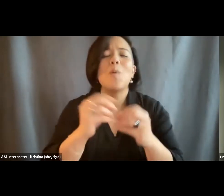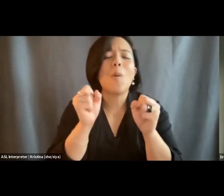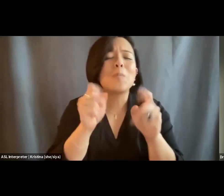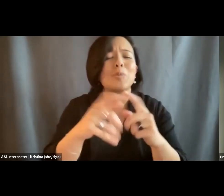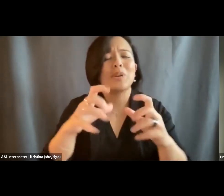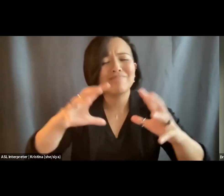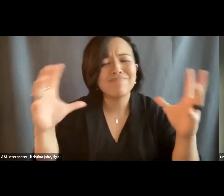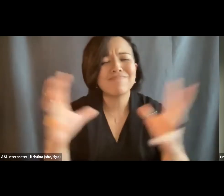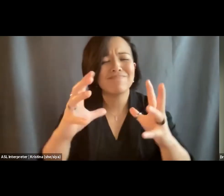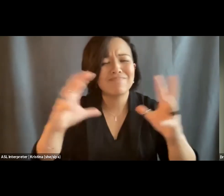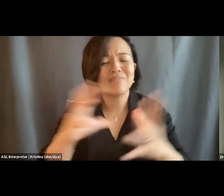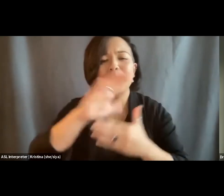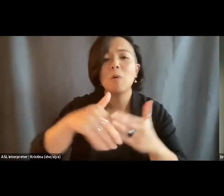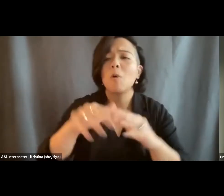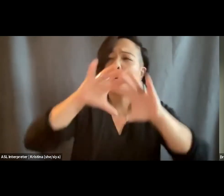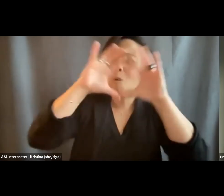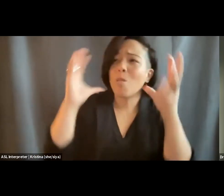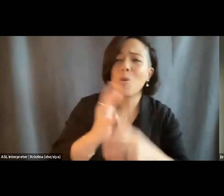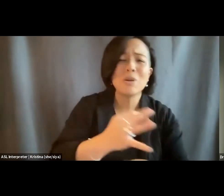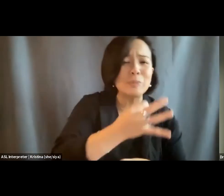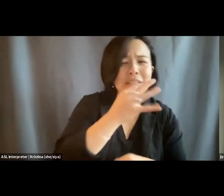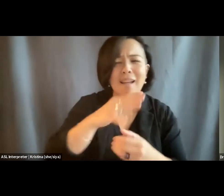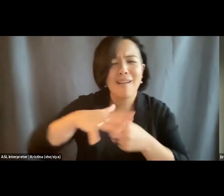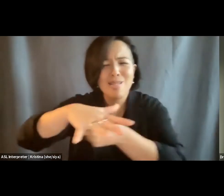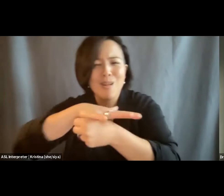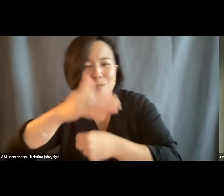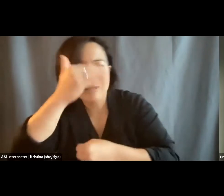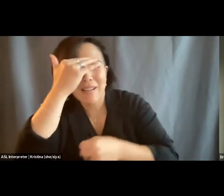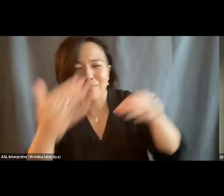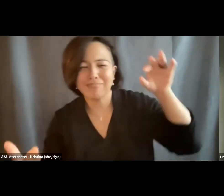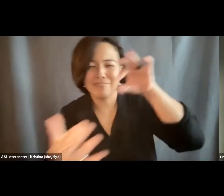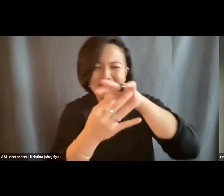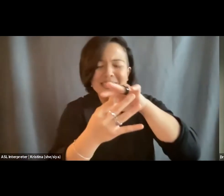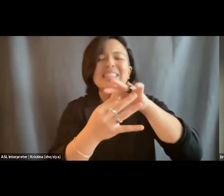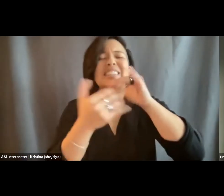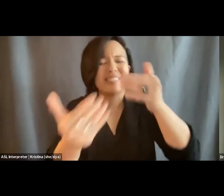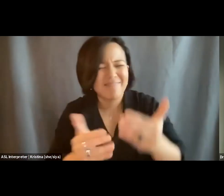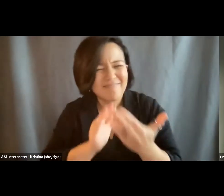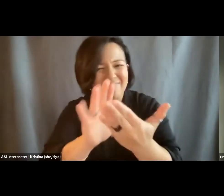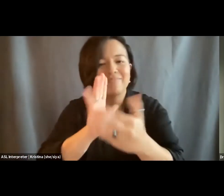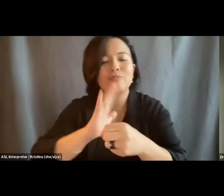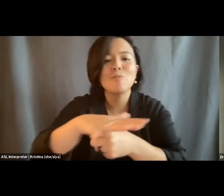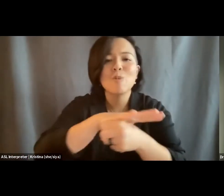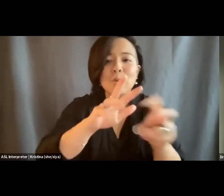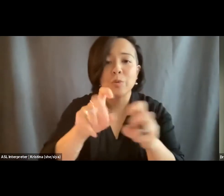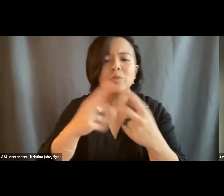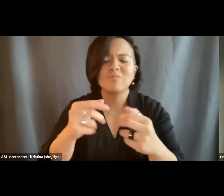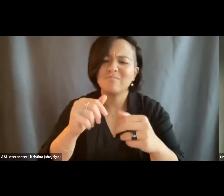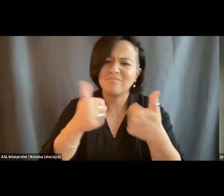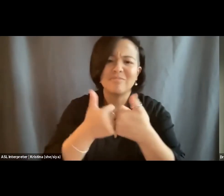global expertise and local knowledge on these issues to tackle these problems, so I will stop here and Yolande,